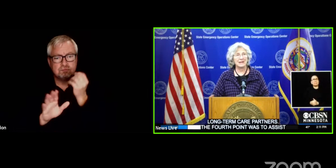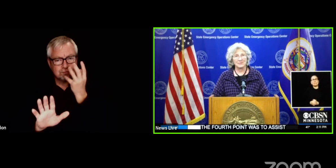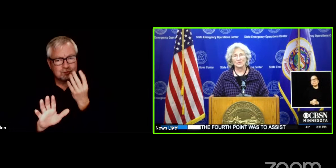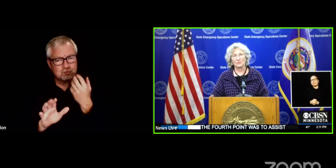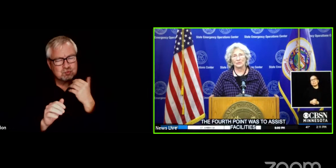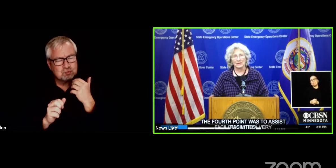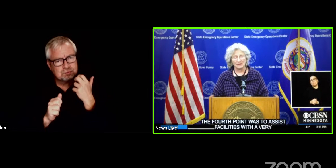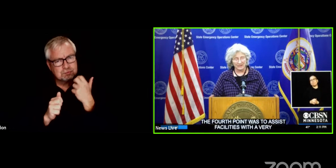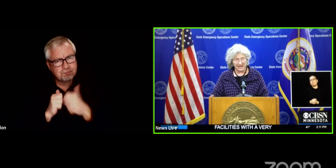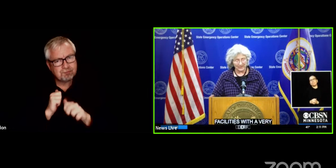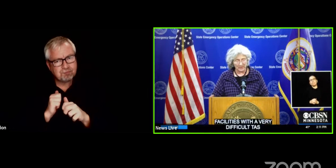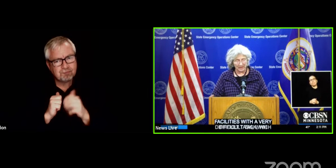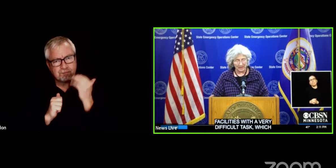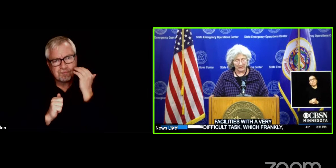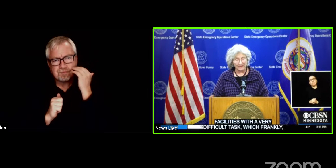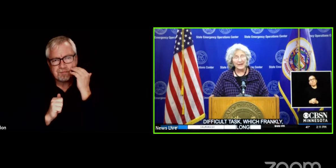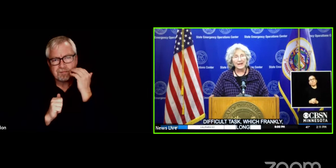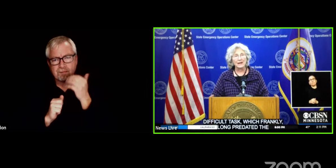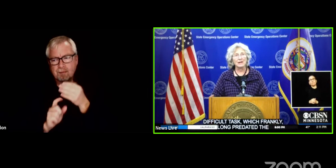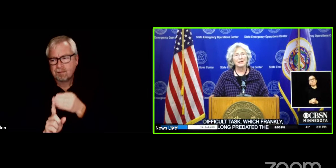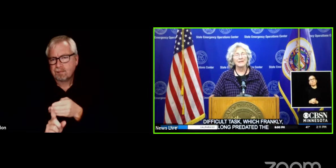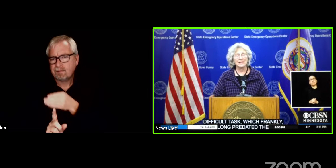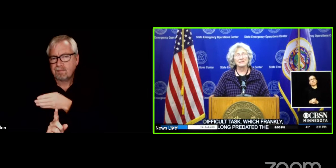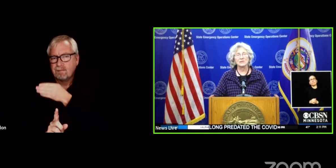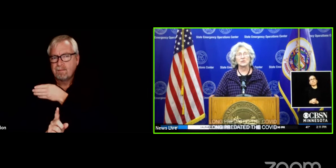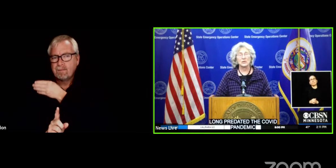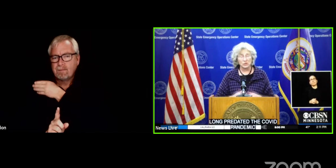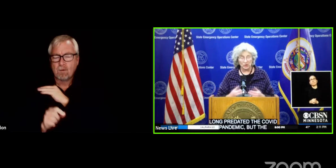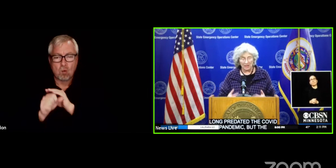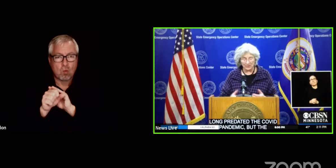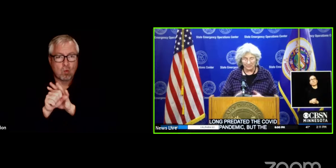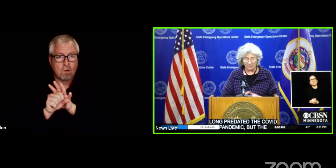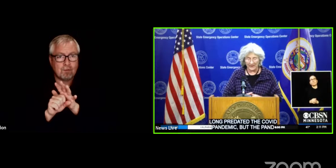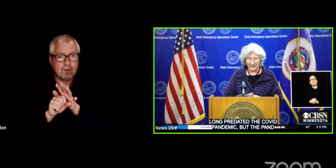ABSOLUTELY EXACERBATED IT, AND THAT IS THE CHALLENGE OF PROVIDING